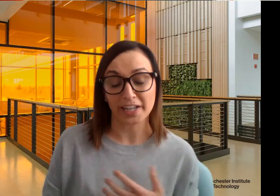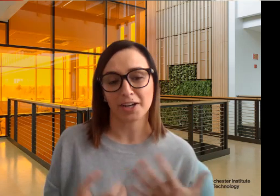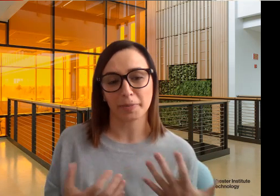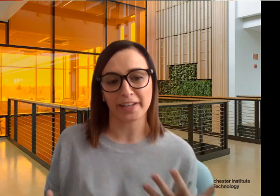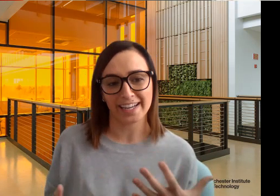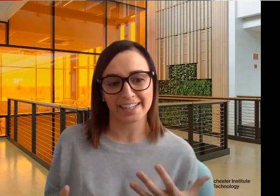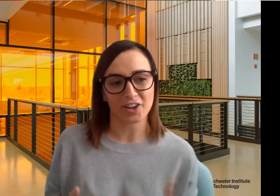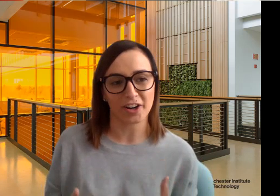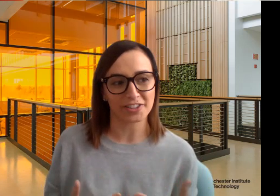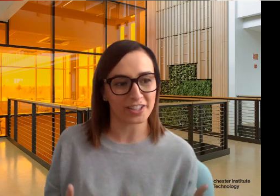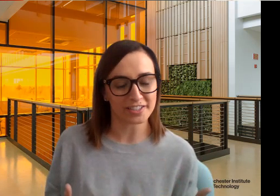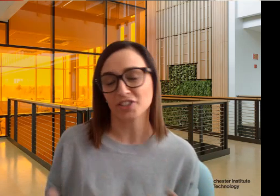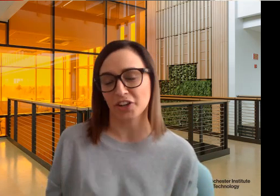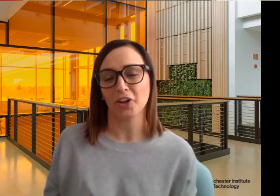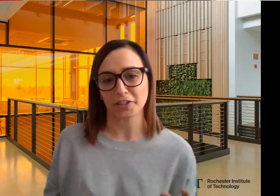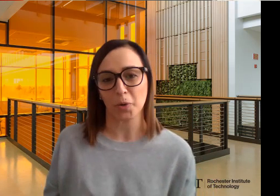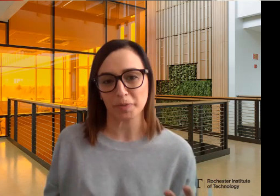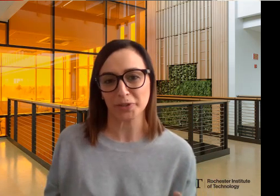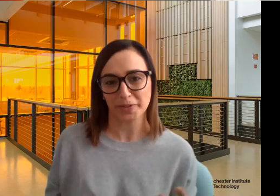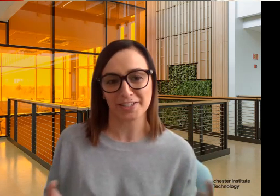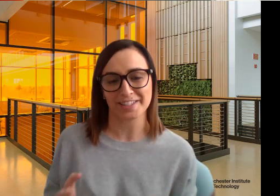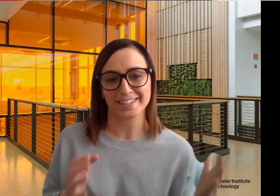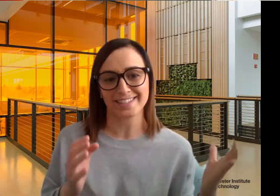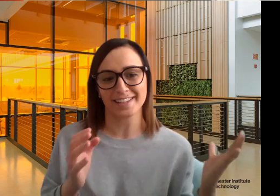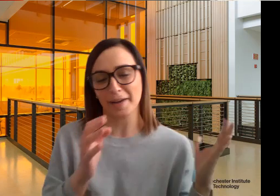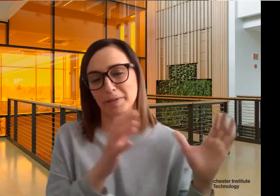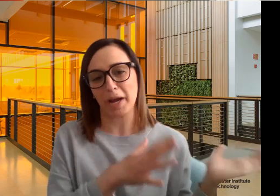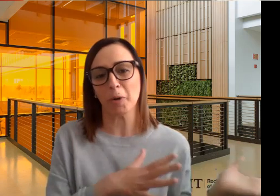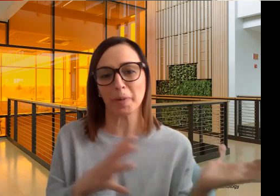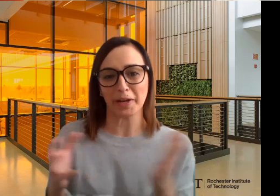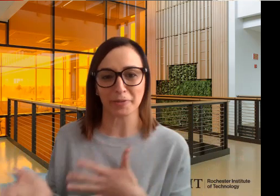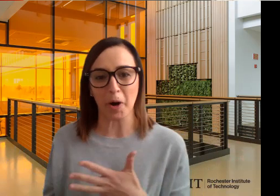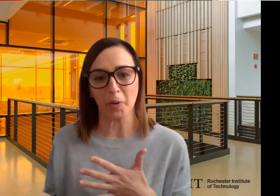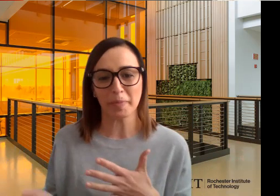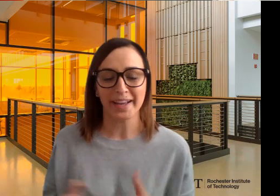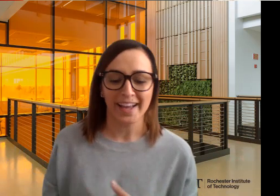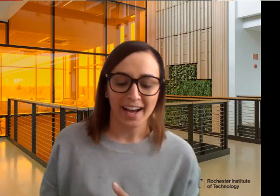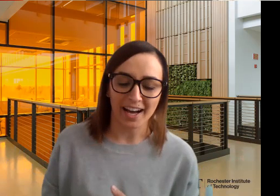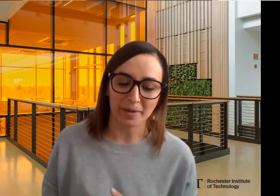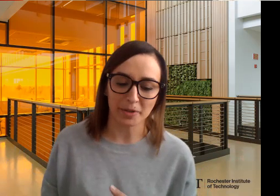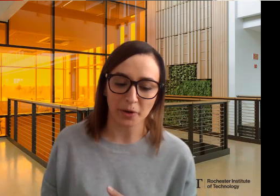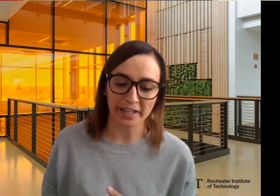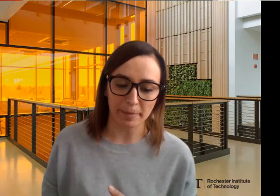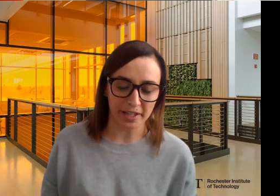When I talk about Canada it's hard not to call it home, too. It's just it's i'm in my home away from home, growing up.